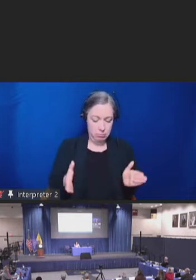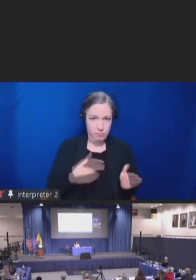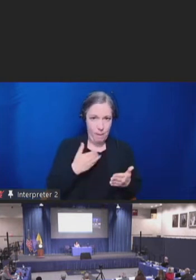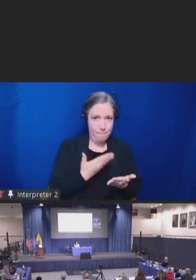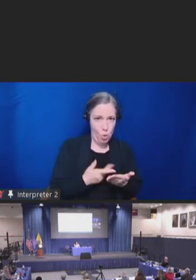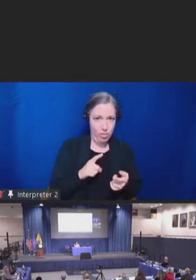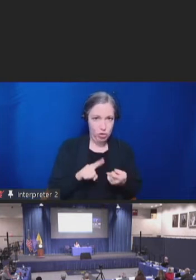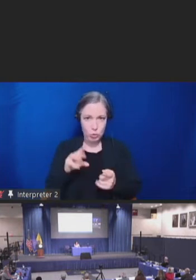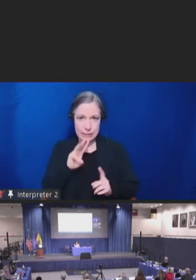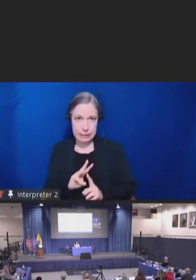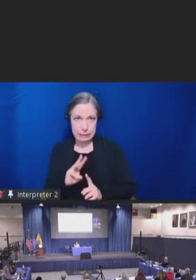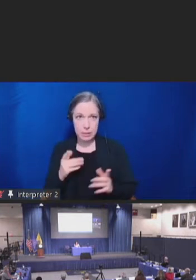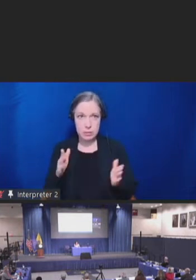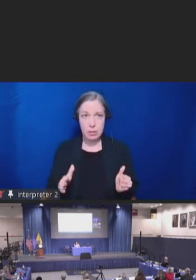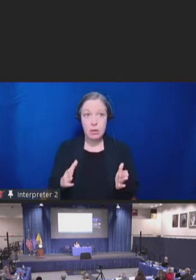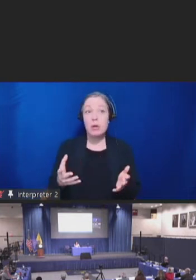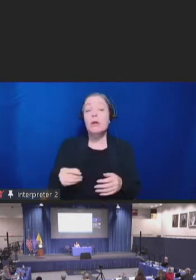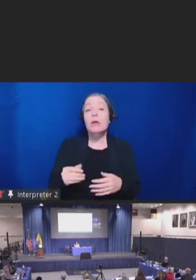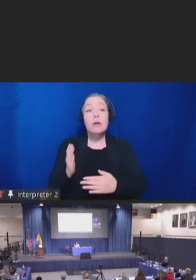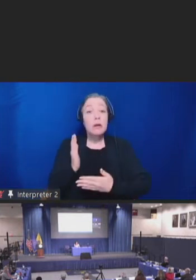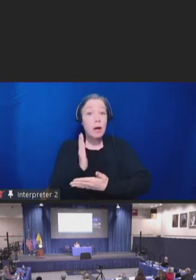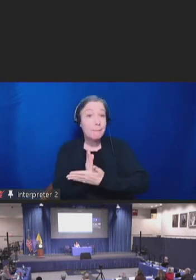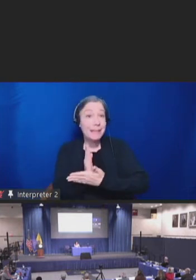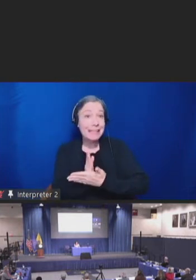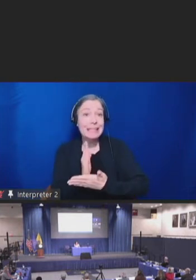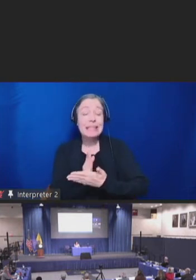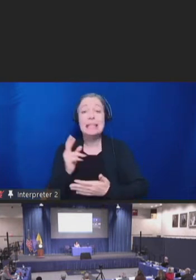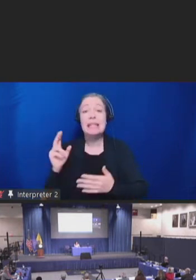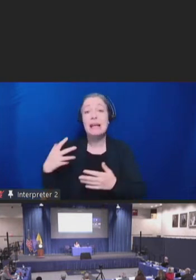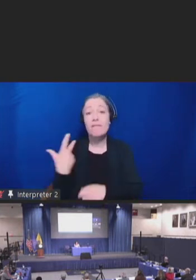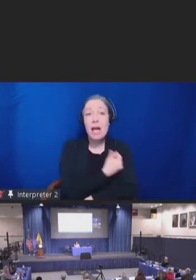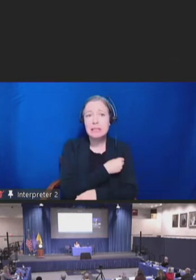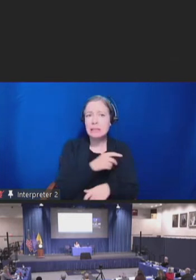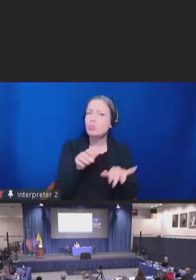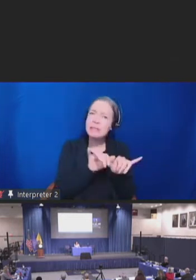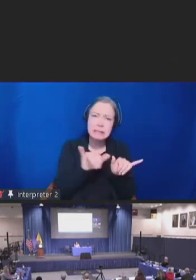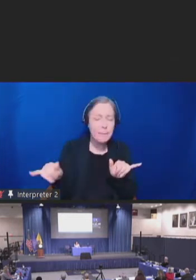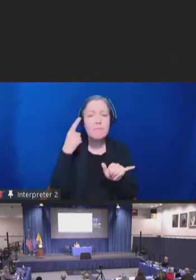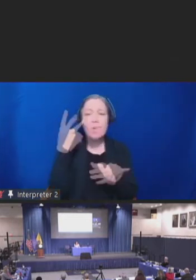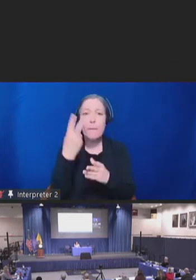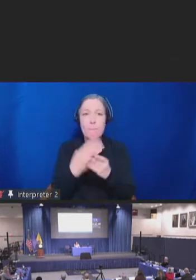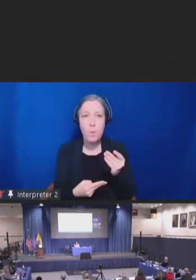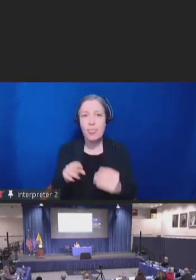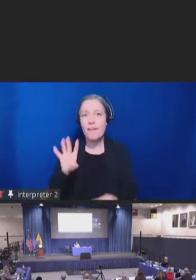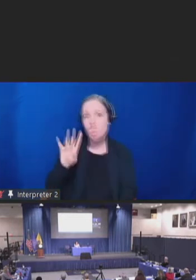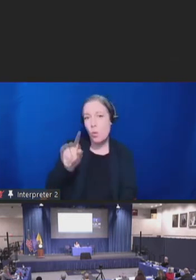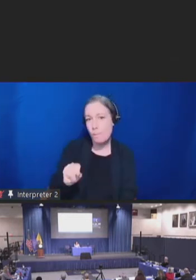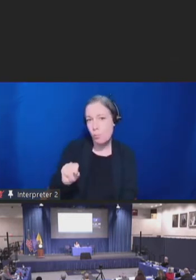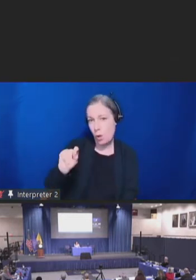The median vaccine-associated aluminum was the same in the two cohorts at 4.18 milligrams.